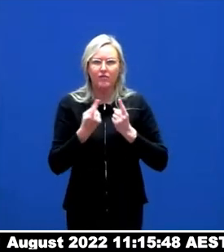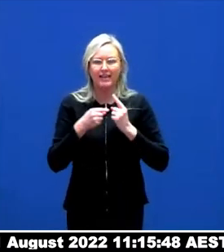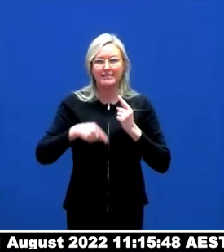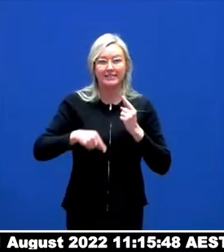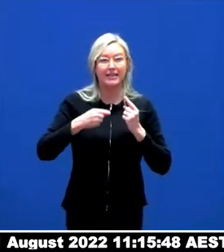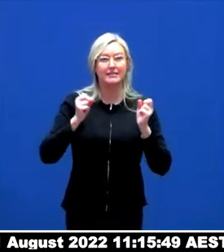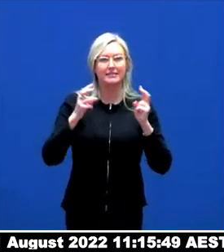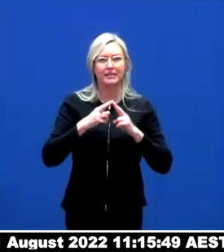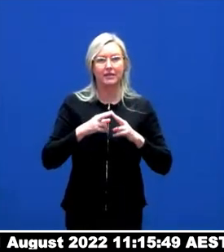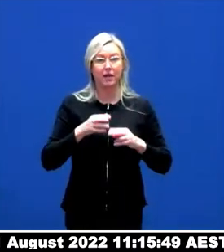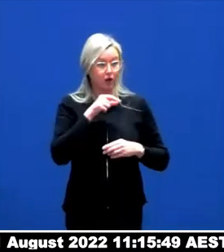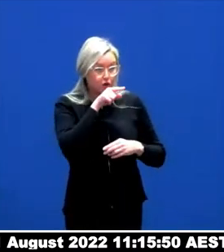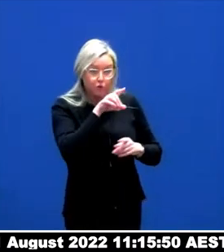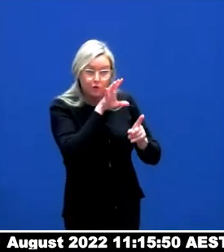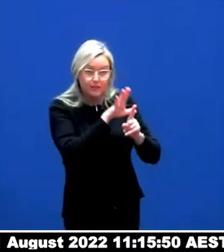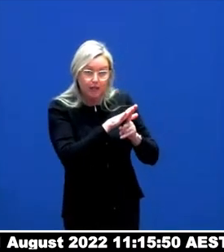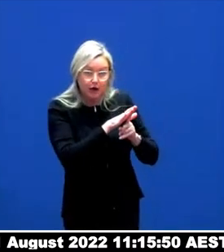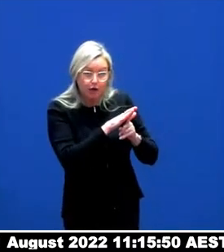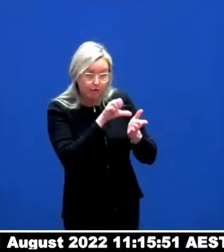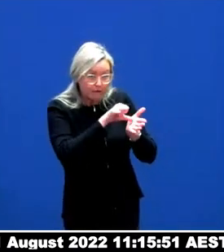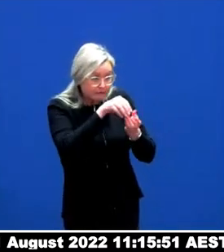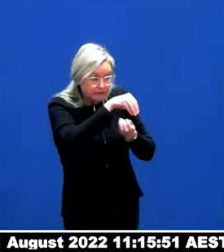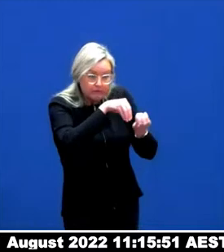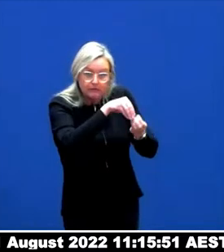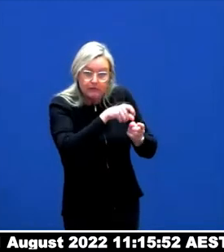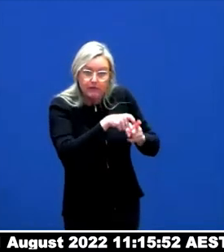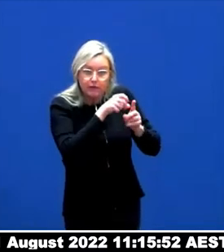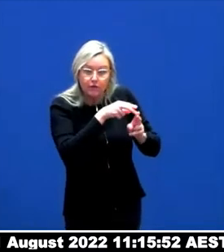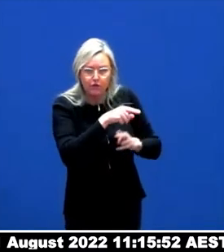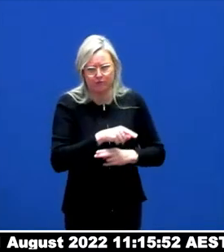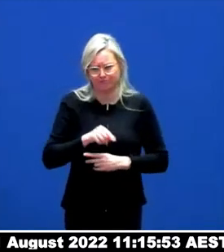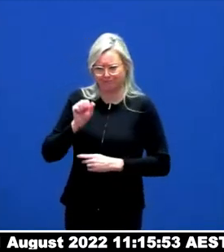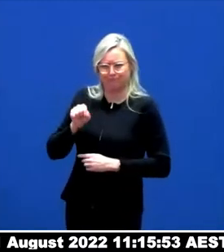Yeah, you can say I have been a struggle because previously I was - before